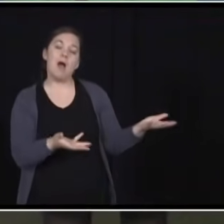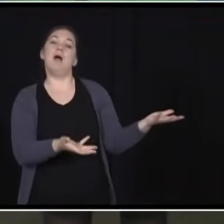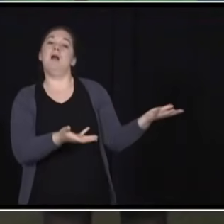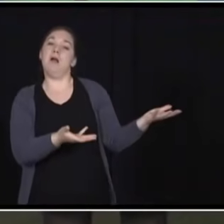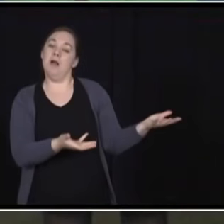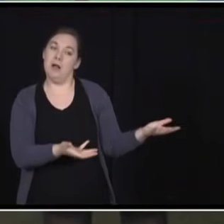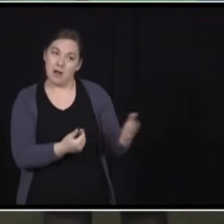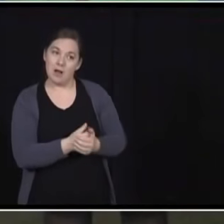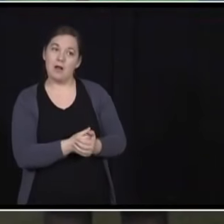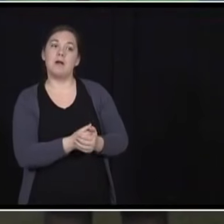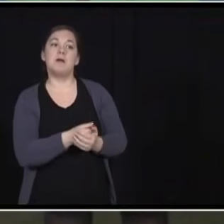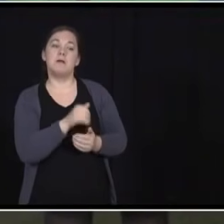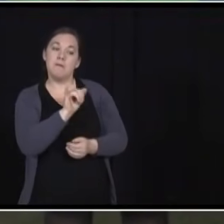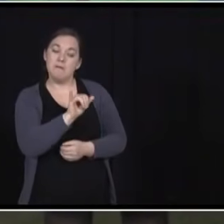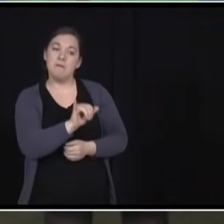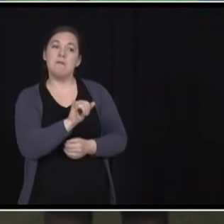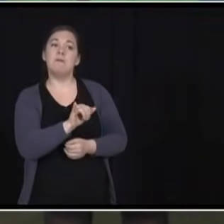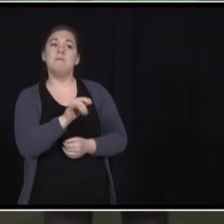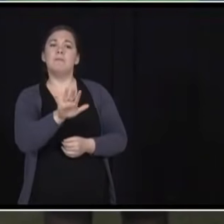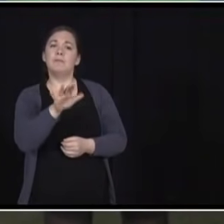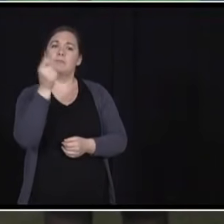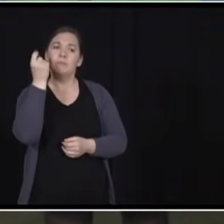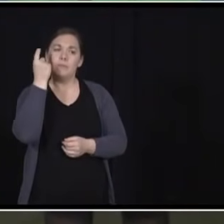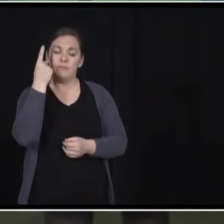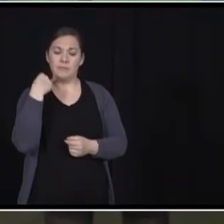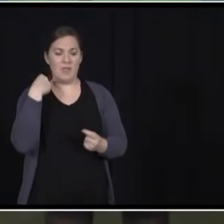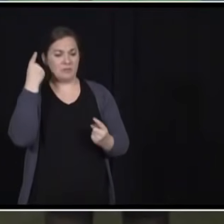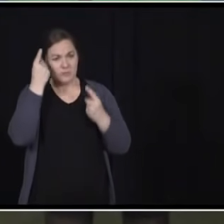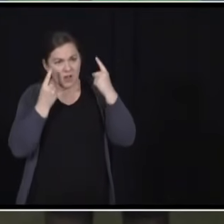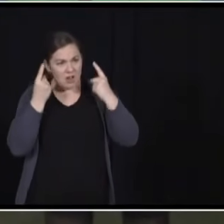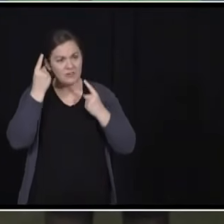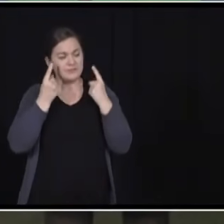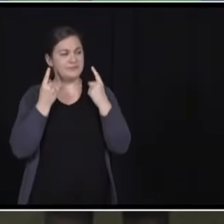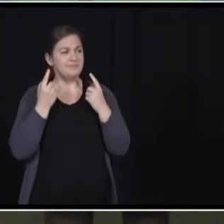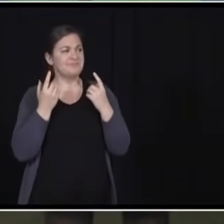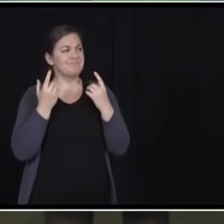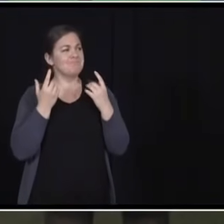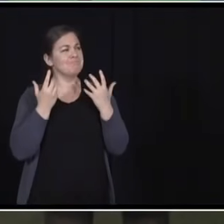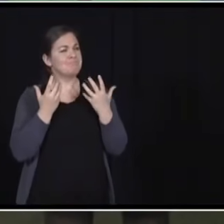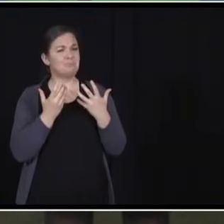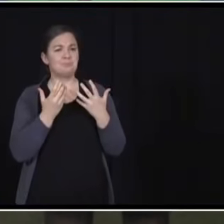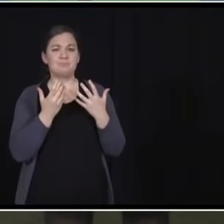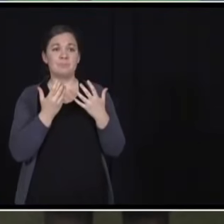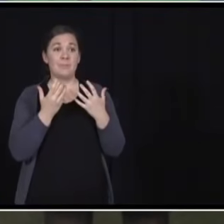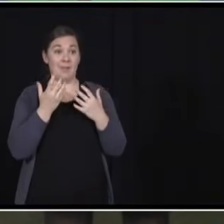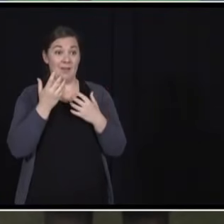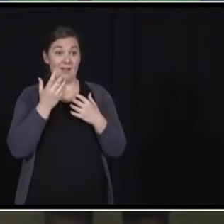We can't just look at the data that we have, we have to look at the whole picture. Follow-up?